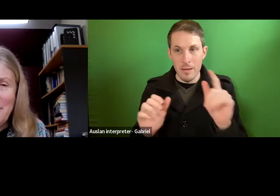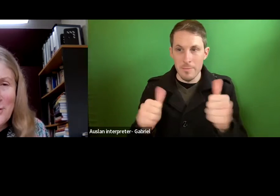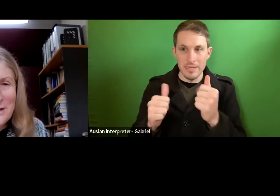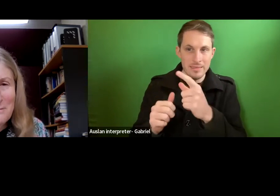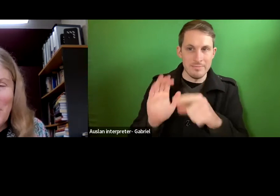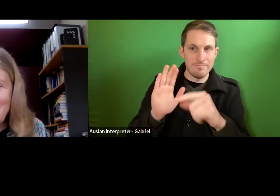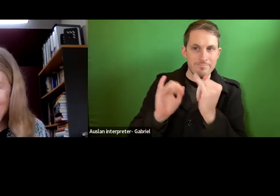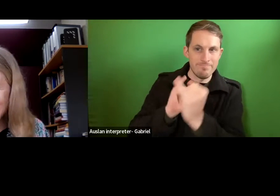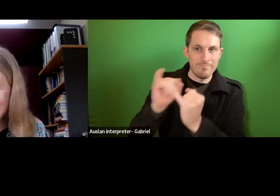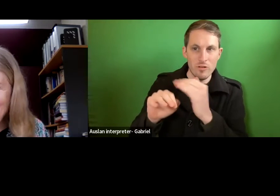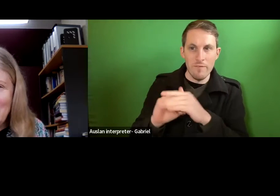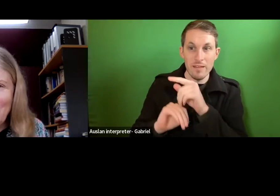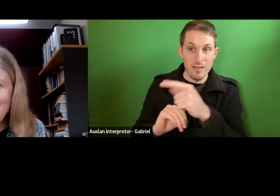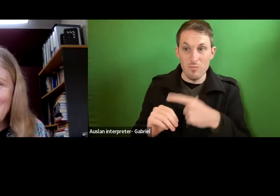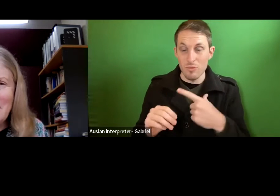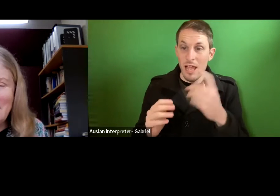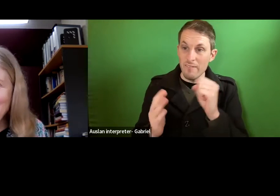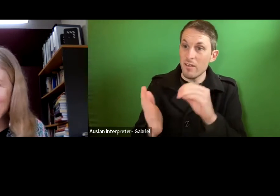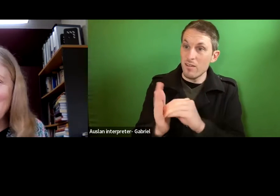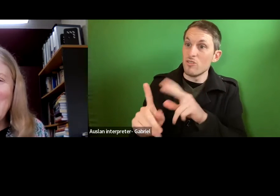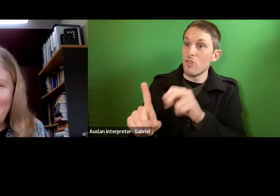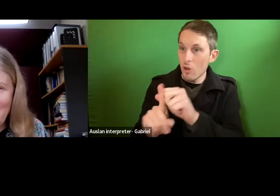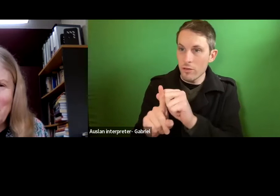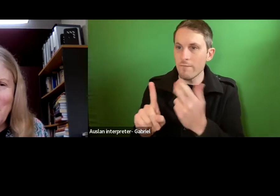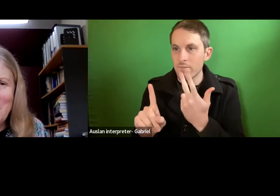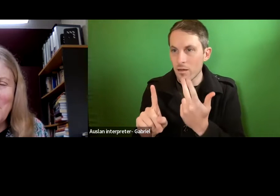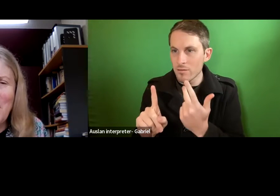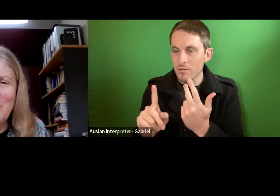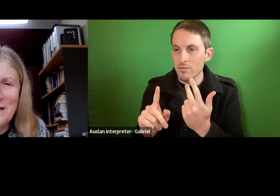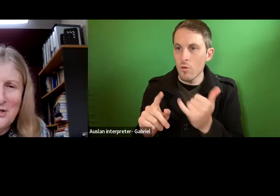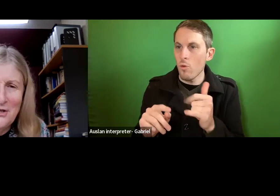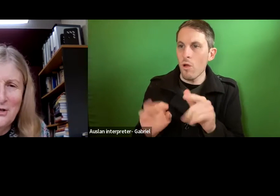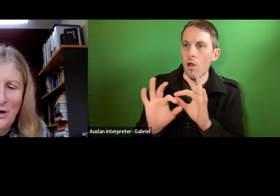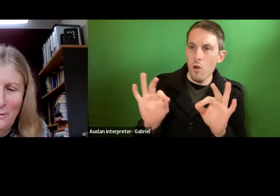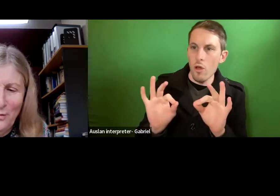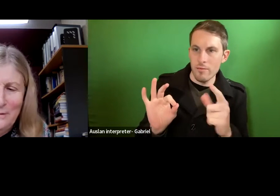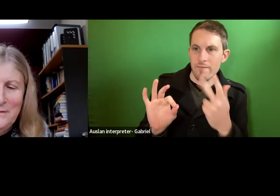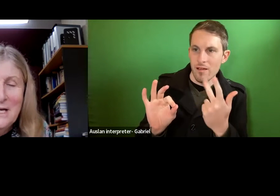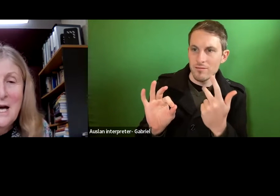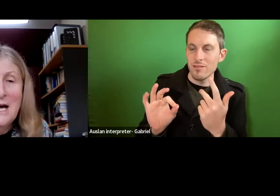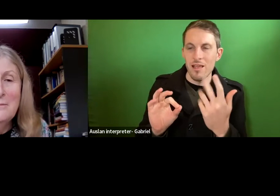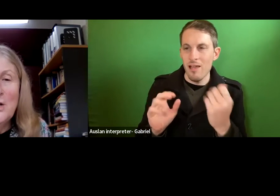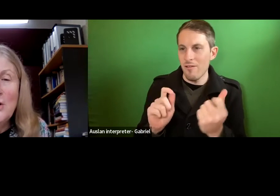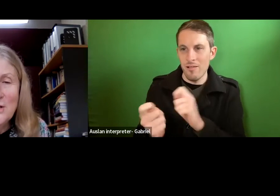false positives and positive-negatives and every possible combination you could hope for. Lots